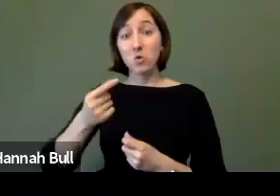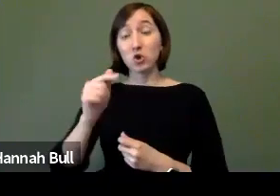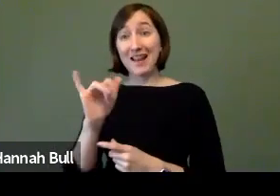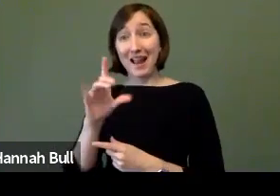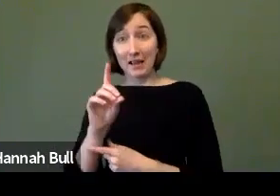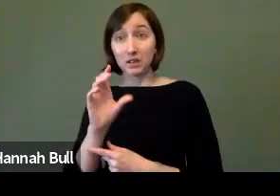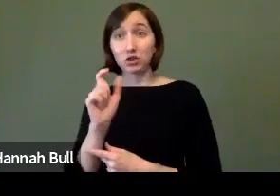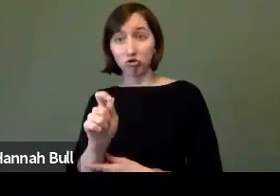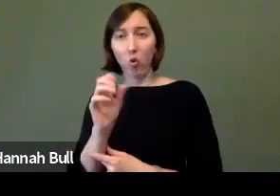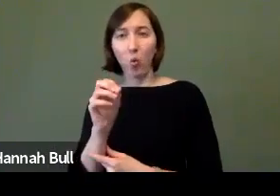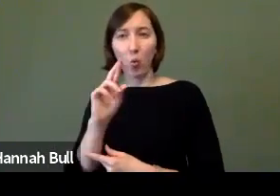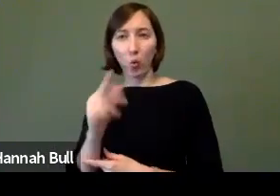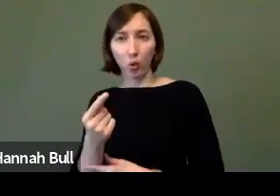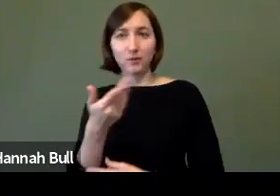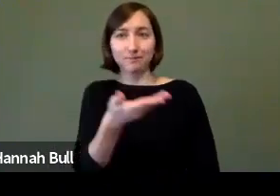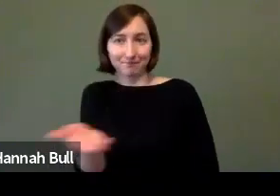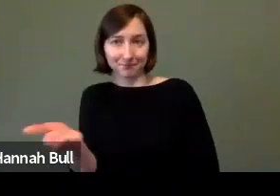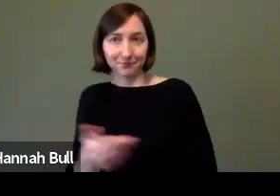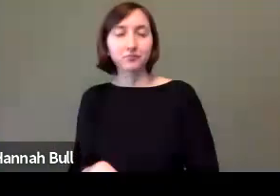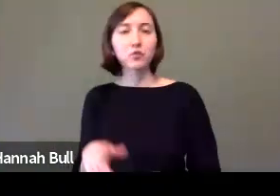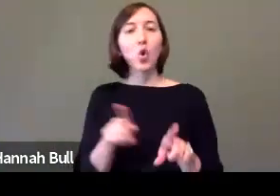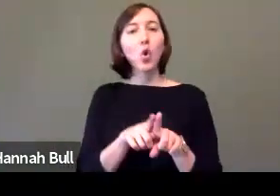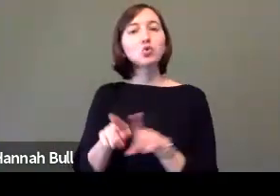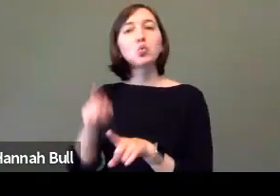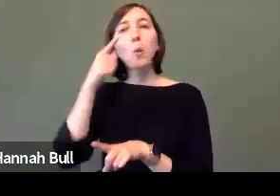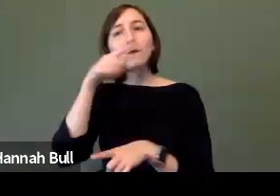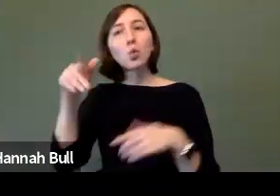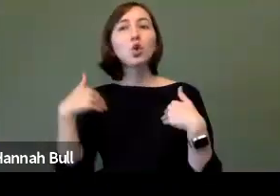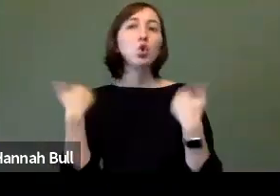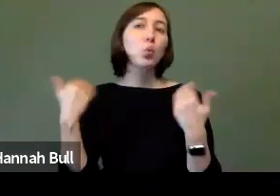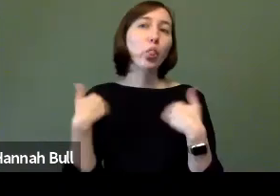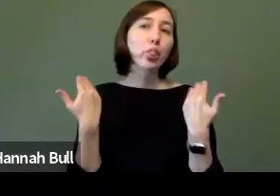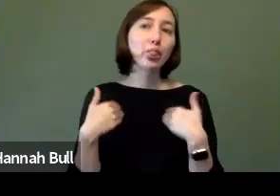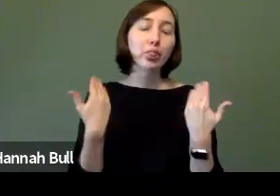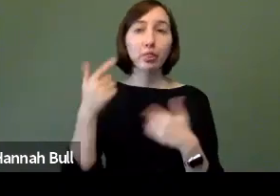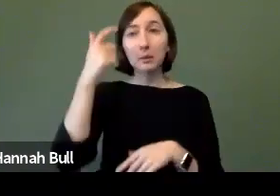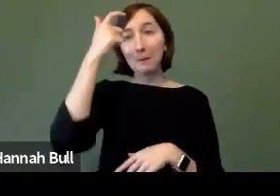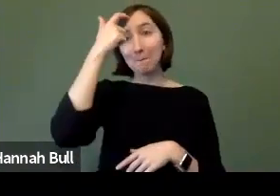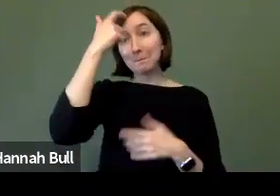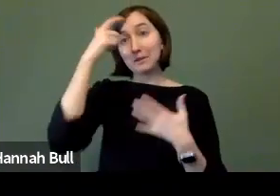There's also a youth mental health first aid as well and for those who are Spanish speaking.